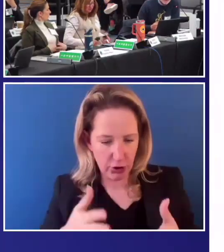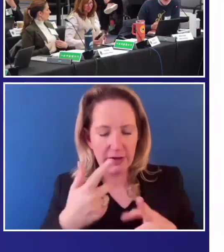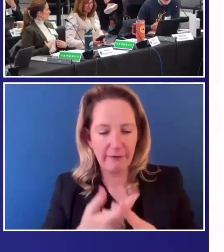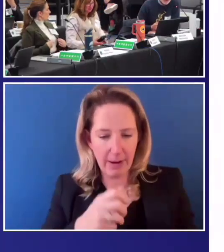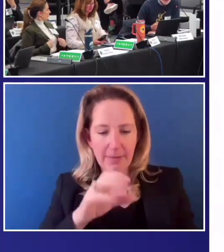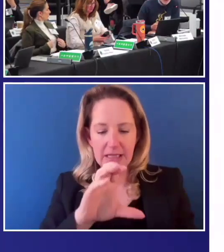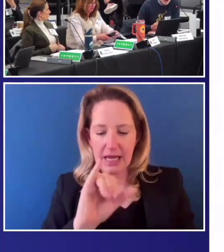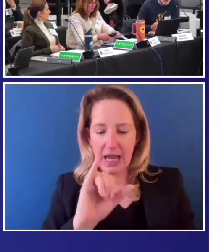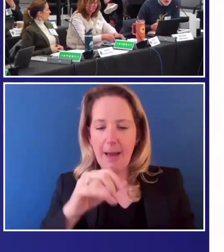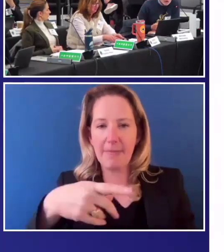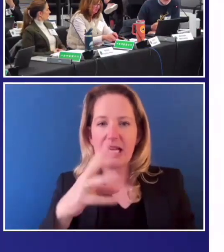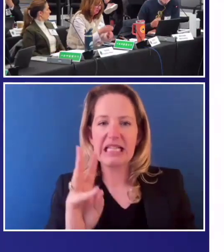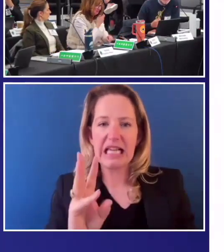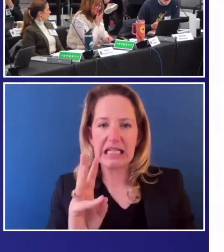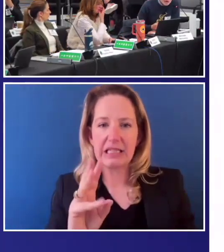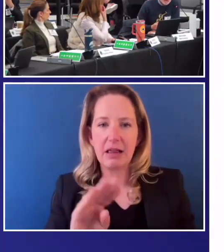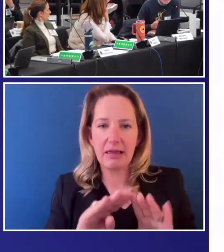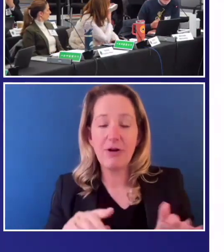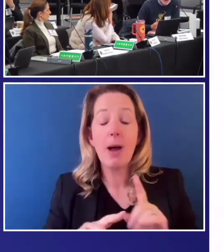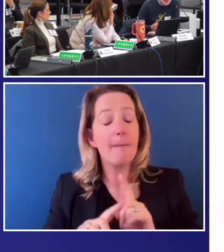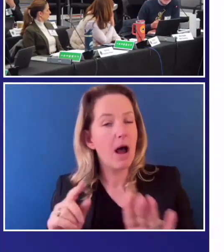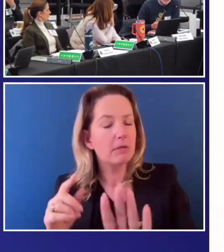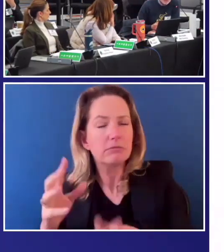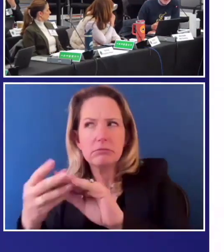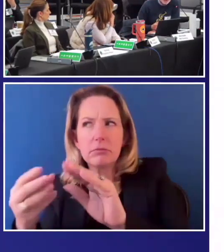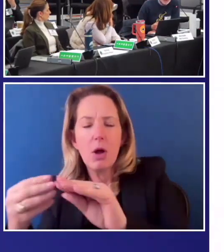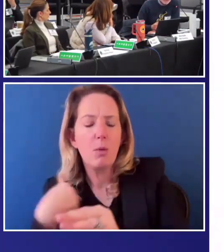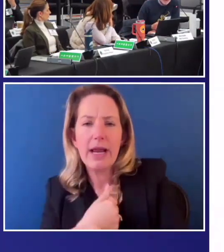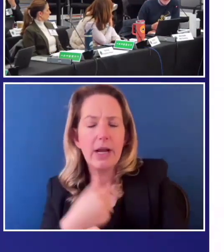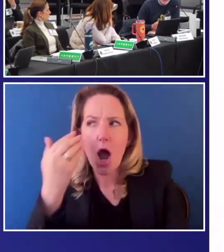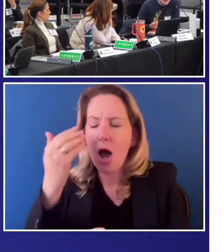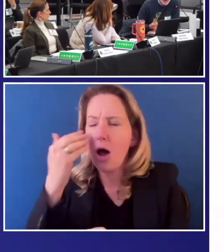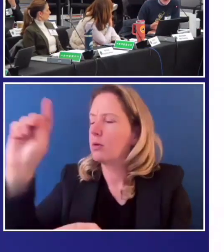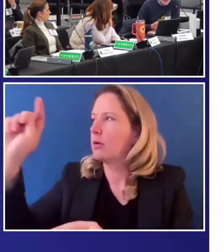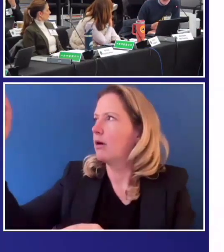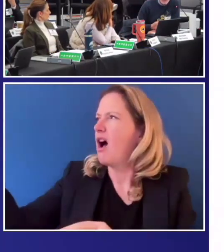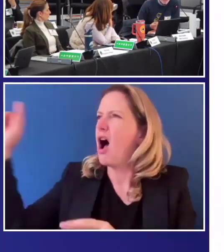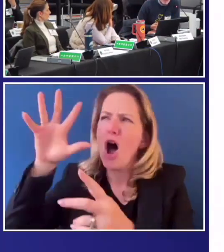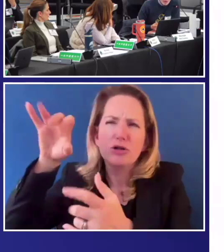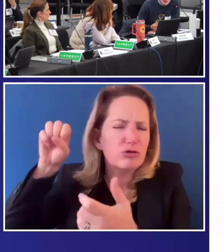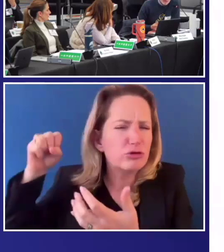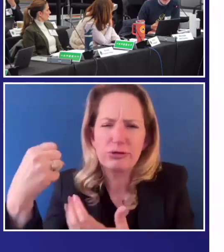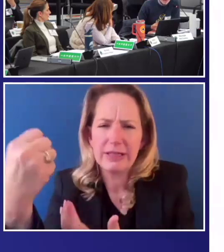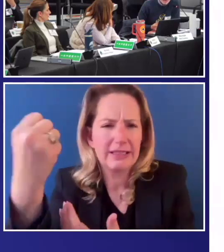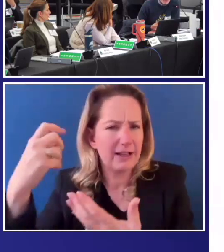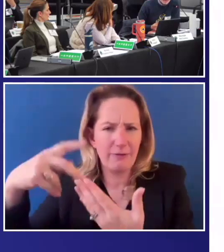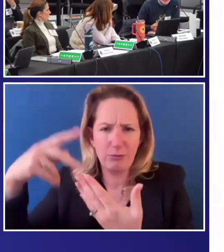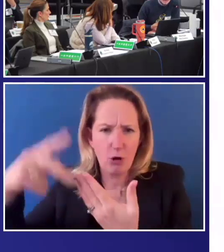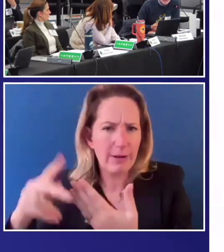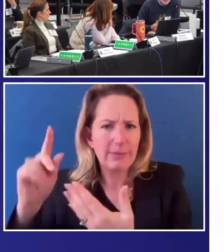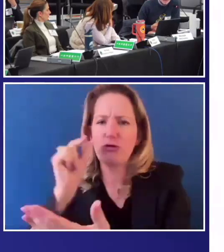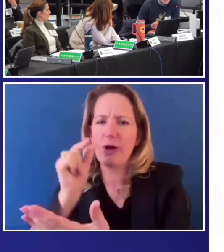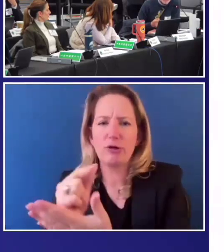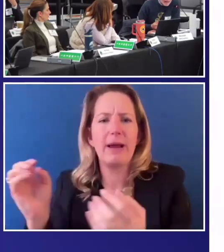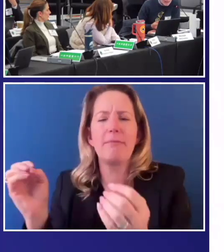we know that there are hundreds and hundreds and hundreds of programs that graduate far more than 250 students from a